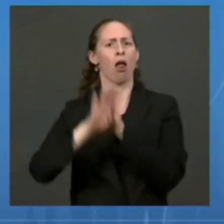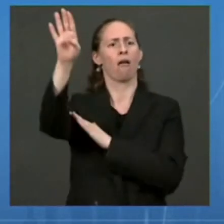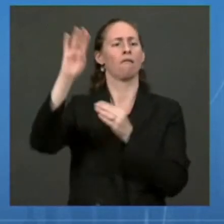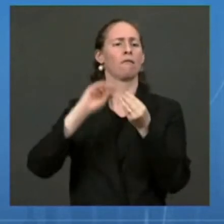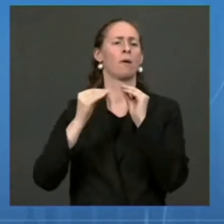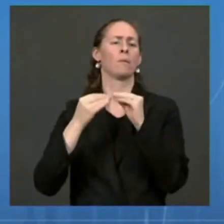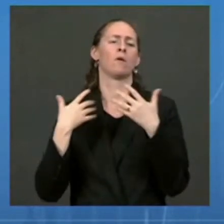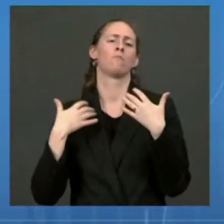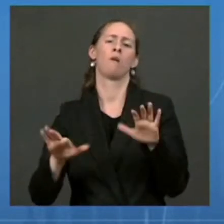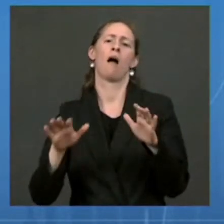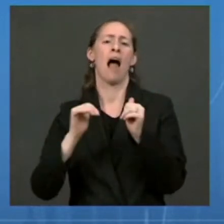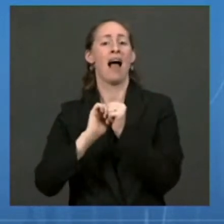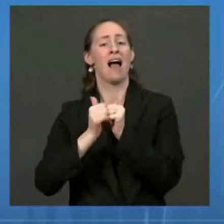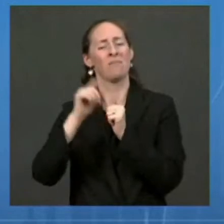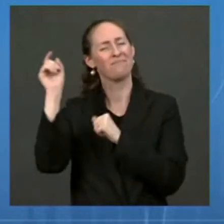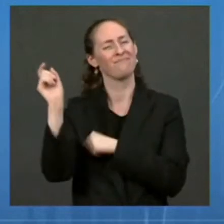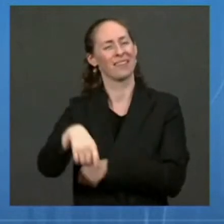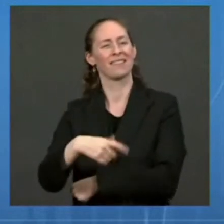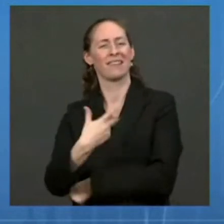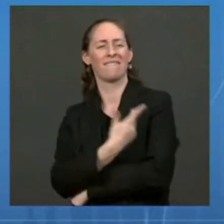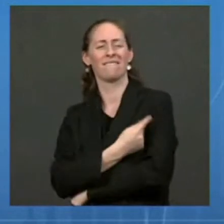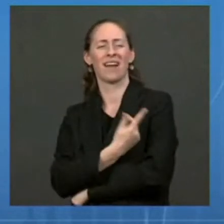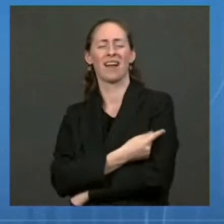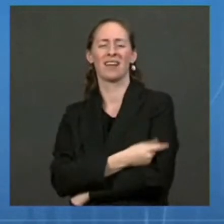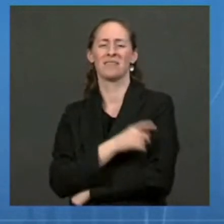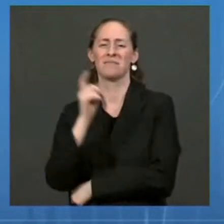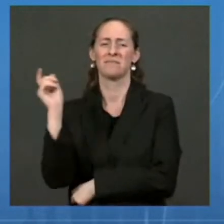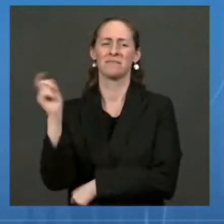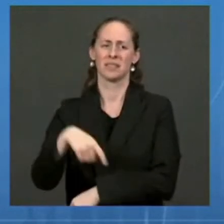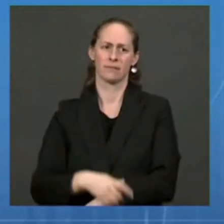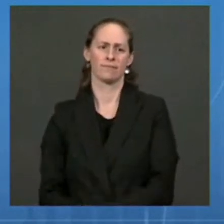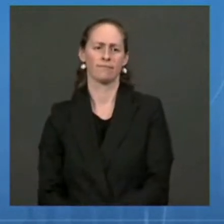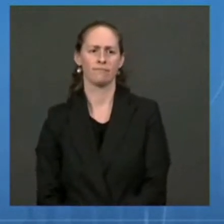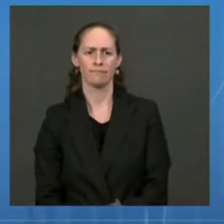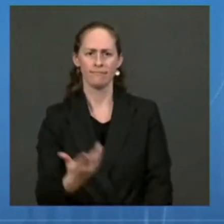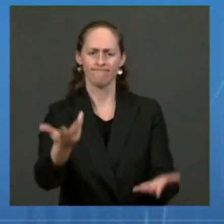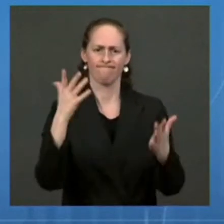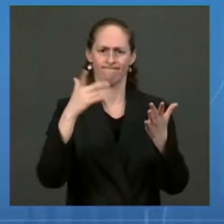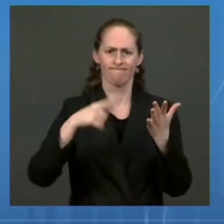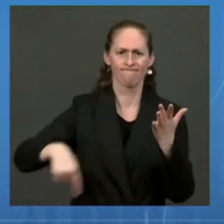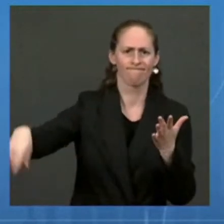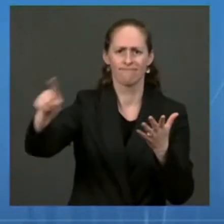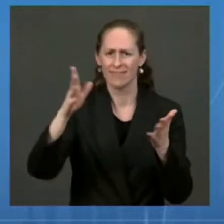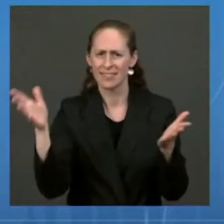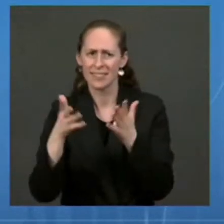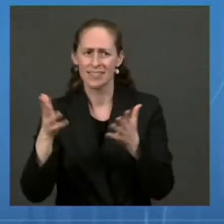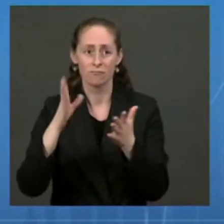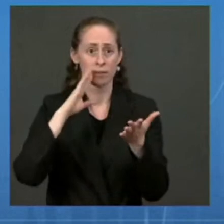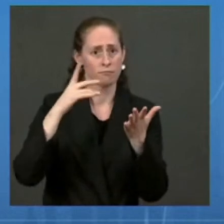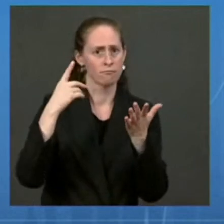COME DOWN BEFORE AND THE WAY TO PREVENT SURGES AGAIN TO GET MORE MORE OPLE VACCINATED AND TO MAKE SURE WE HAVE PROTECTION.